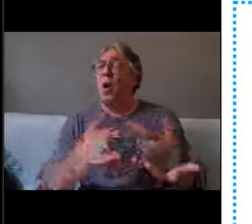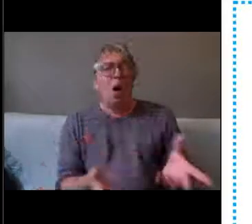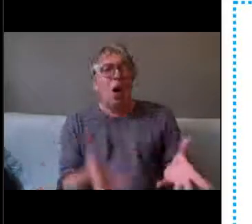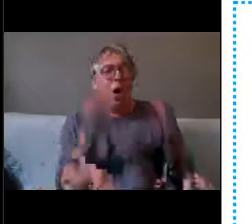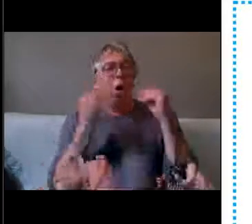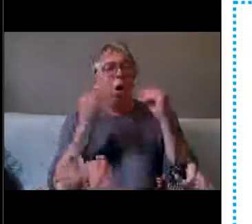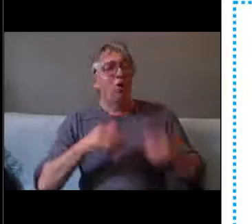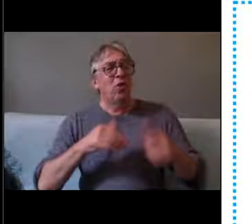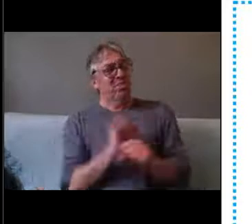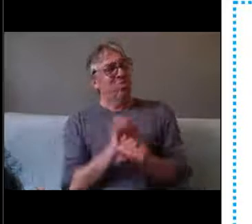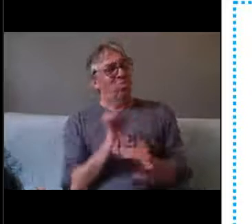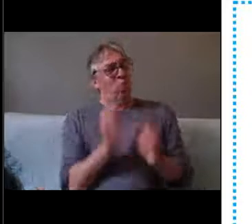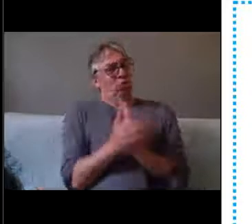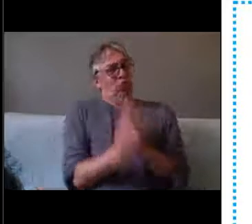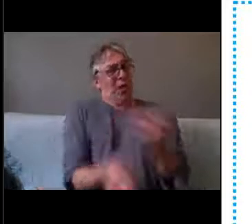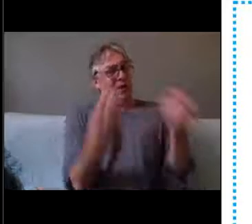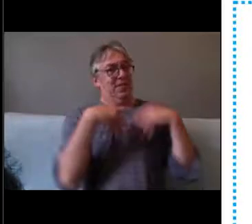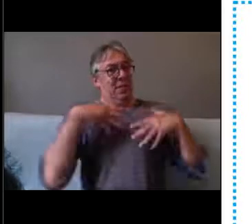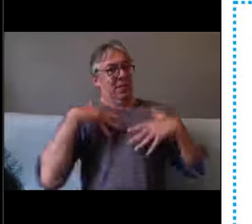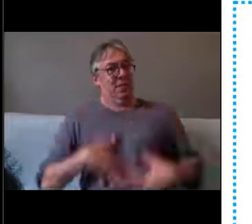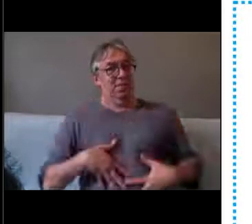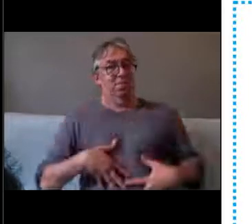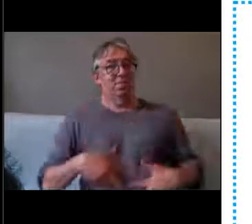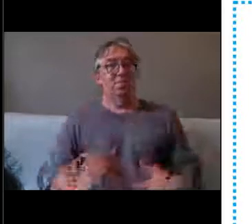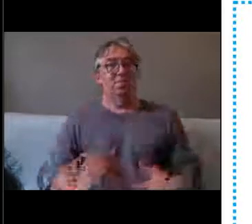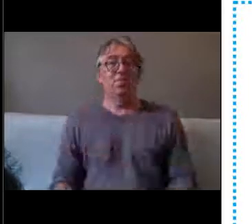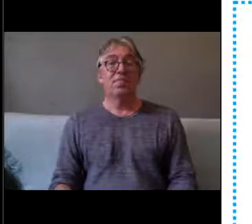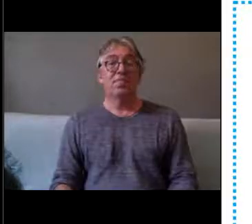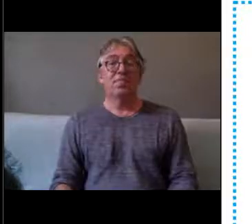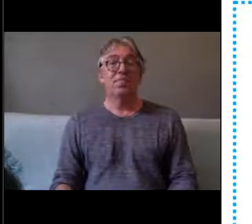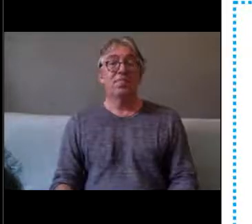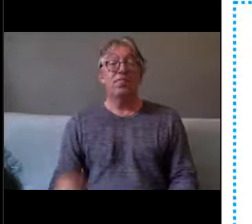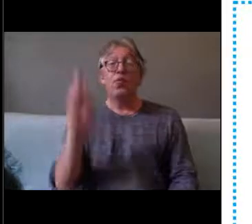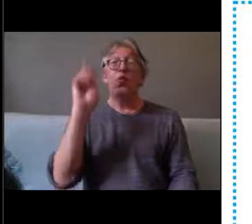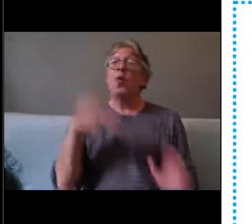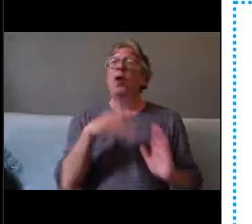The beauty of the UNV programme lies in two things.